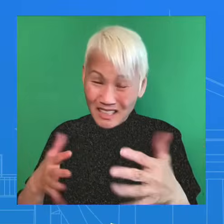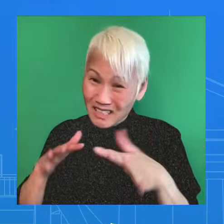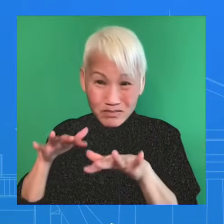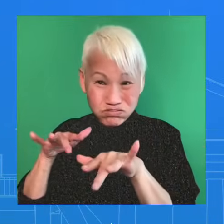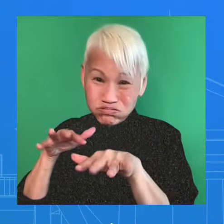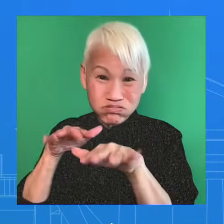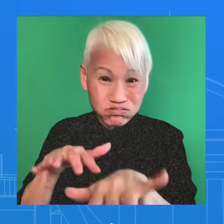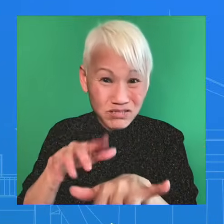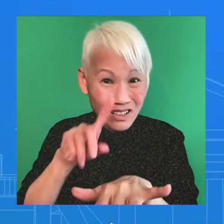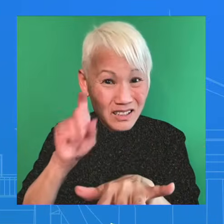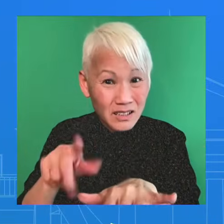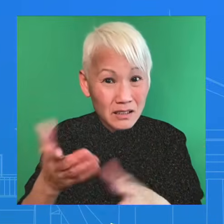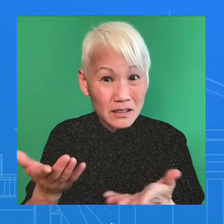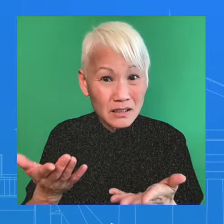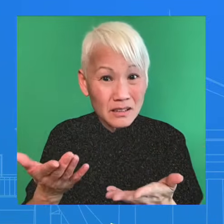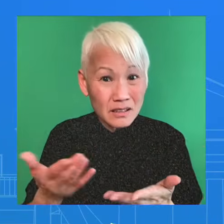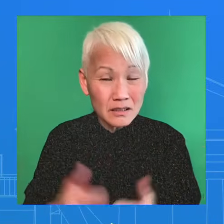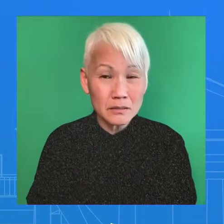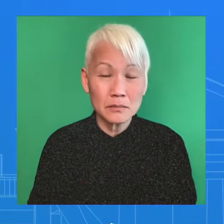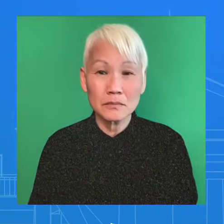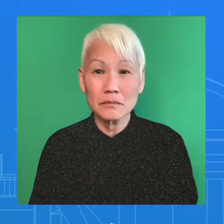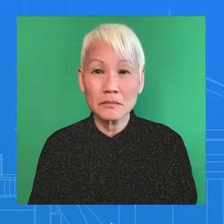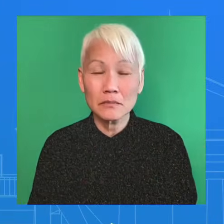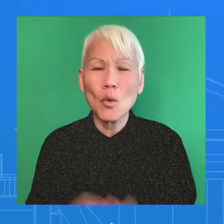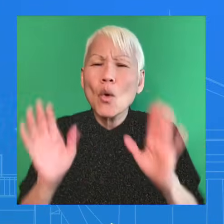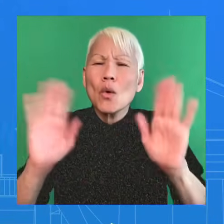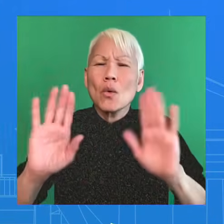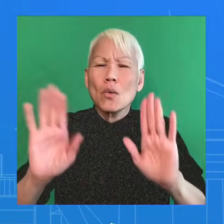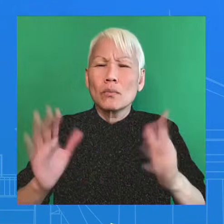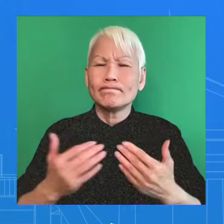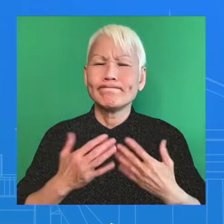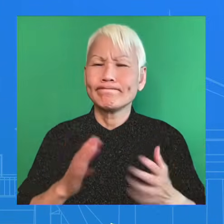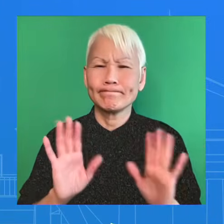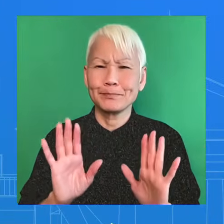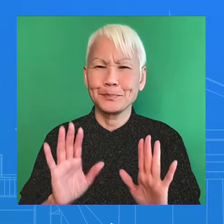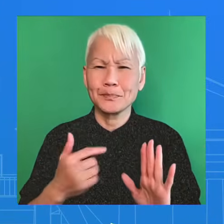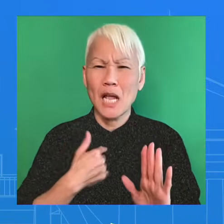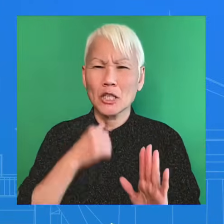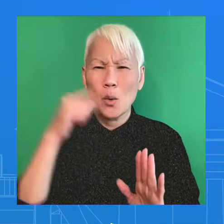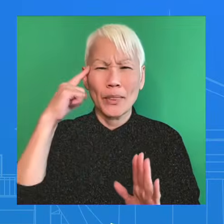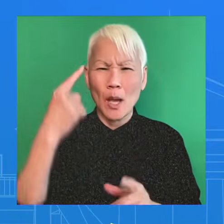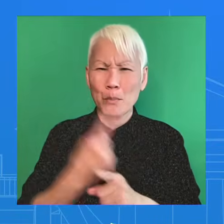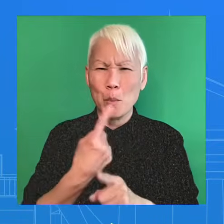to lend veracity to estimates by the Ukrainian military in terms of the -- what casualties they might take.